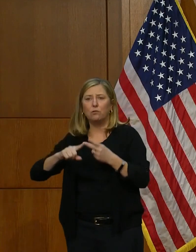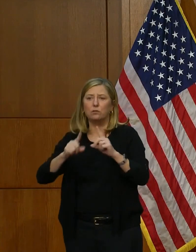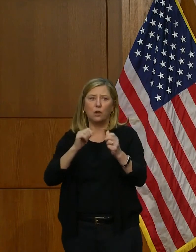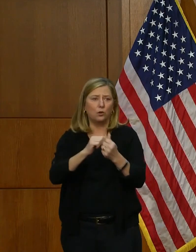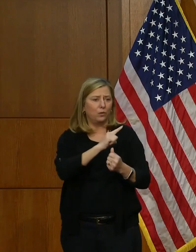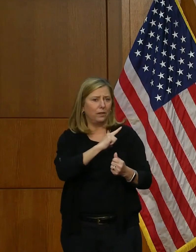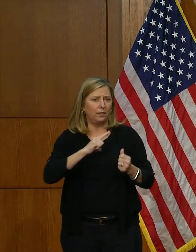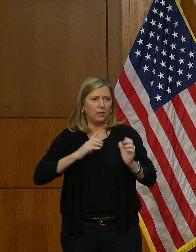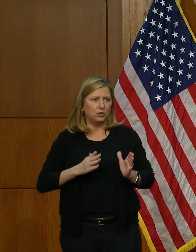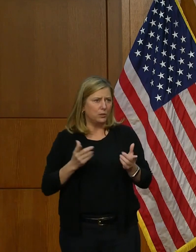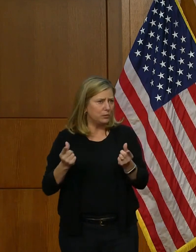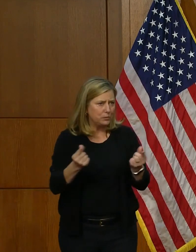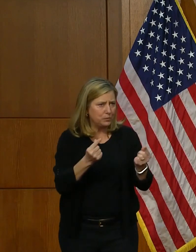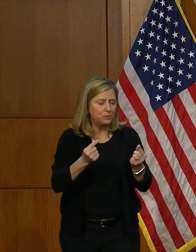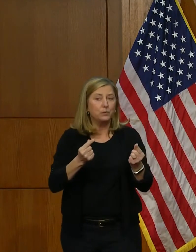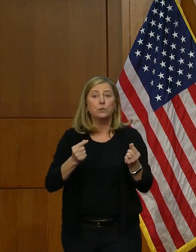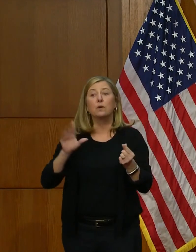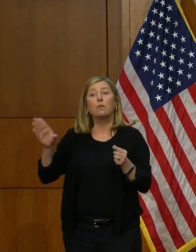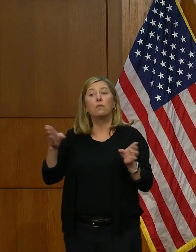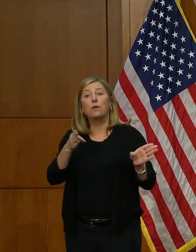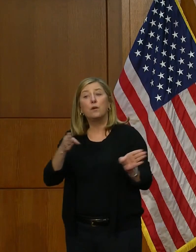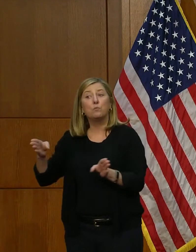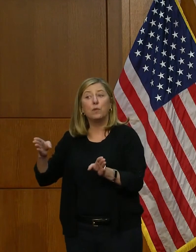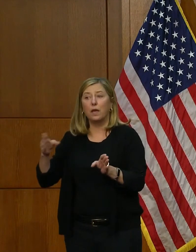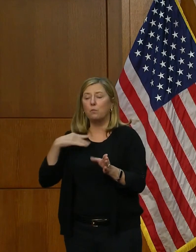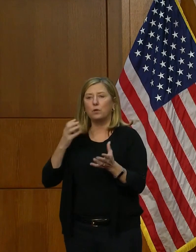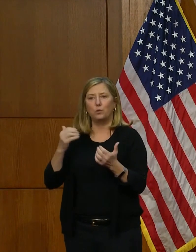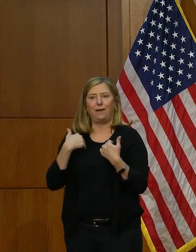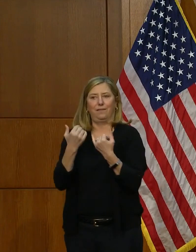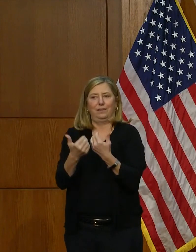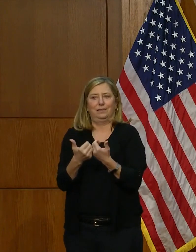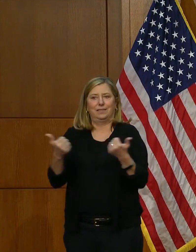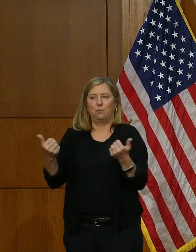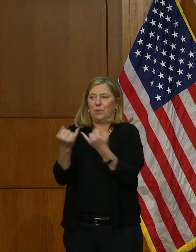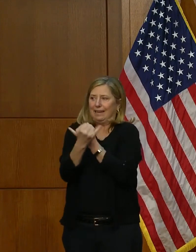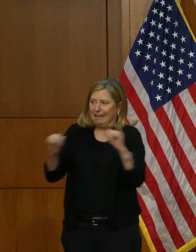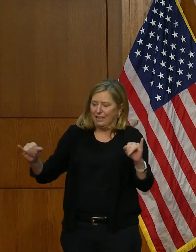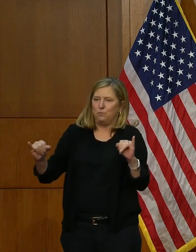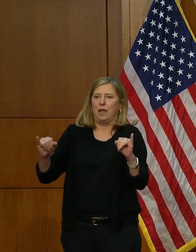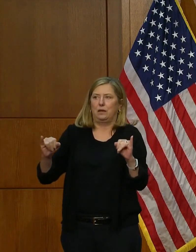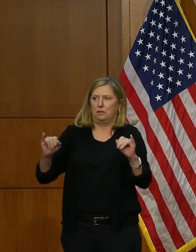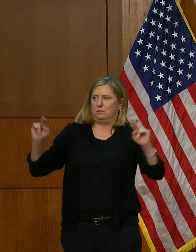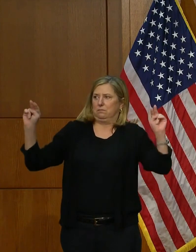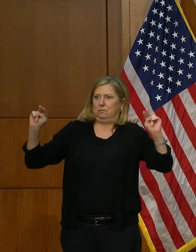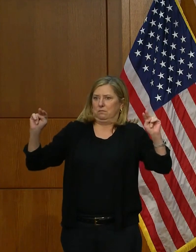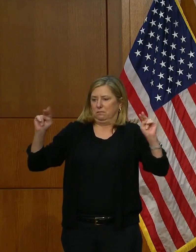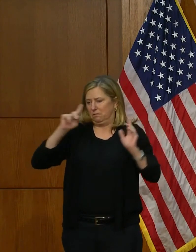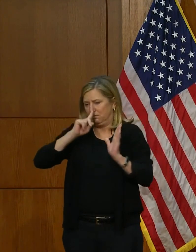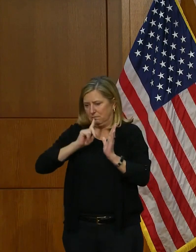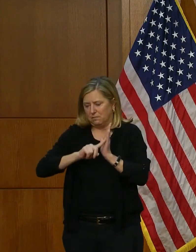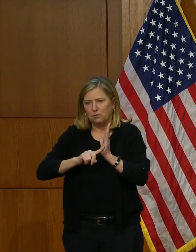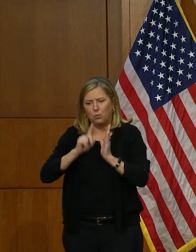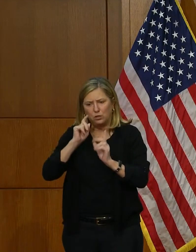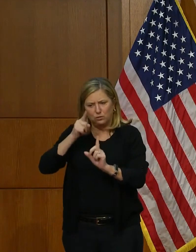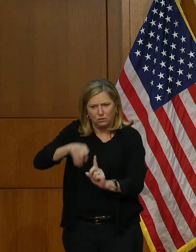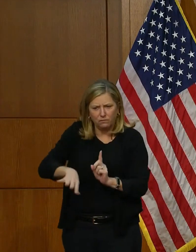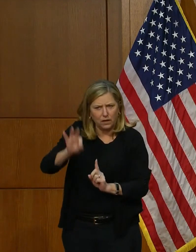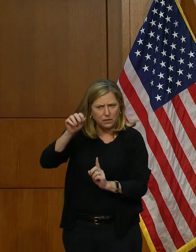WE'RE HAVING DISCUSSIONS WITH THE ATTORNEY GENERAL WITH OUR LEGISLATORS ON DHE THE PLAN TO HAVE AN INDEPENDENT